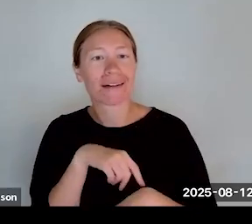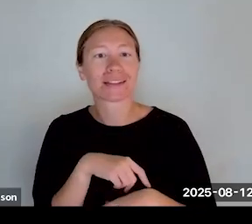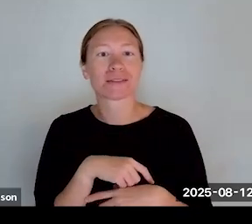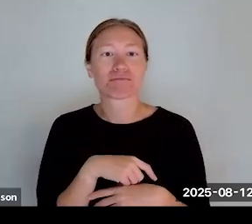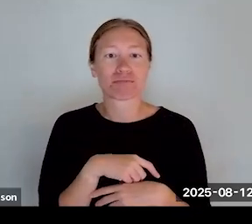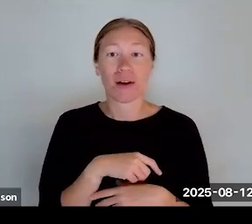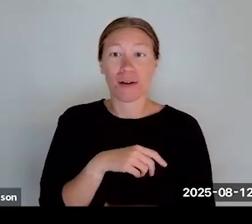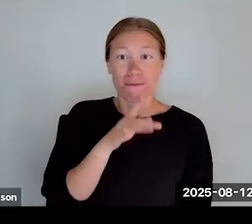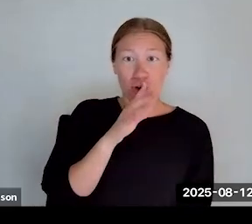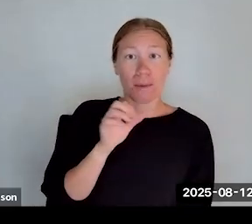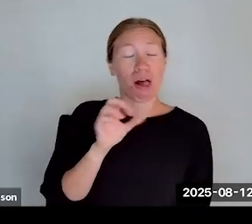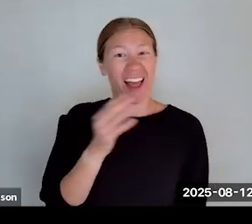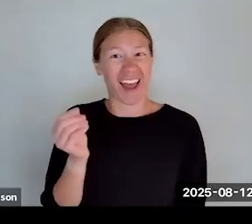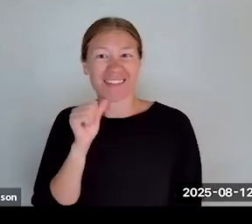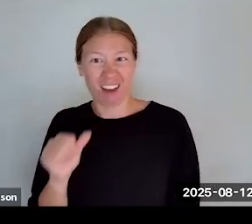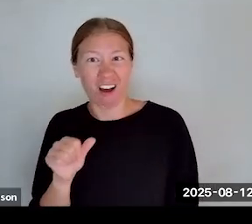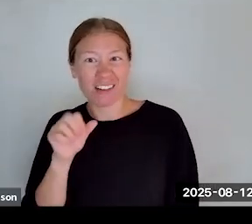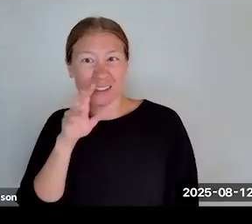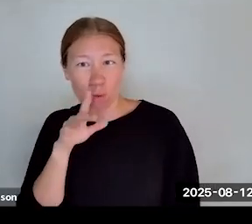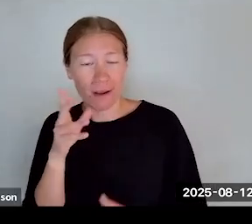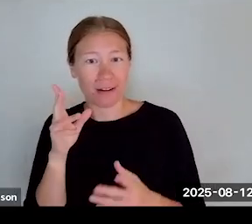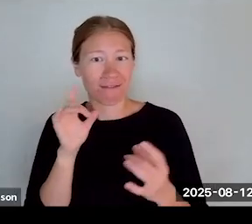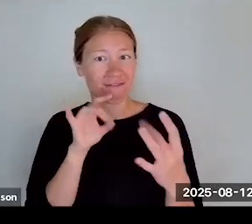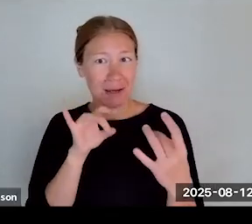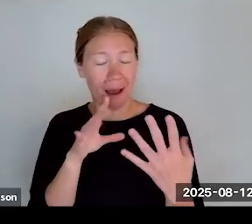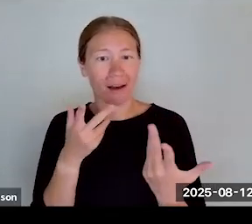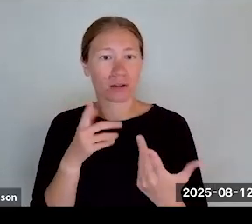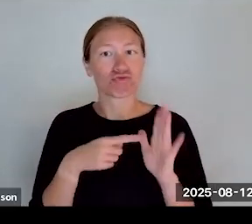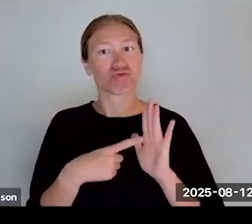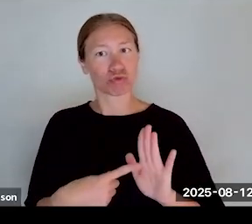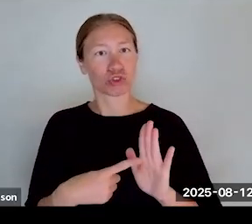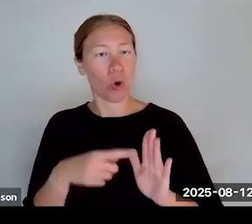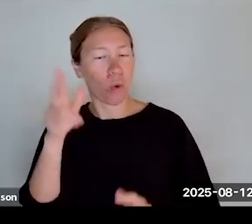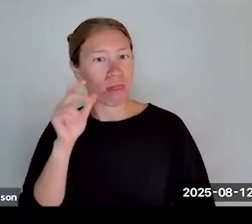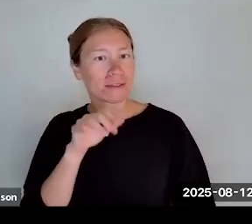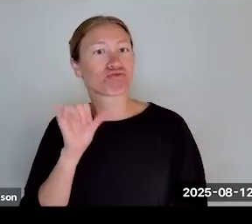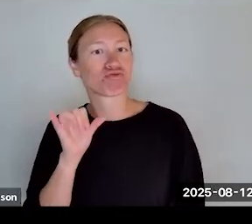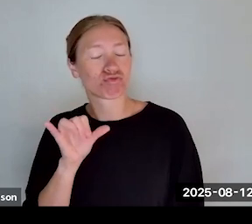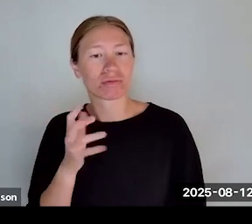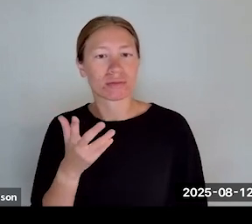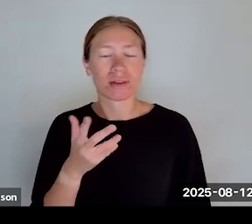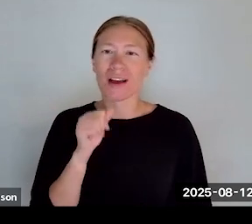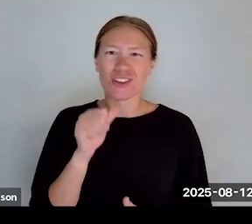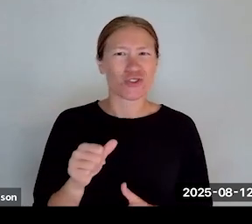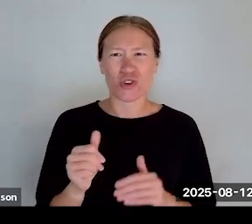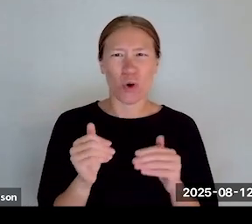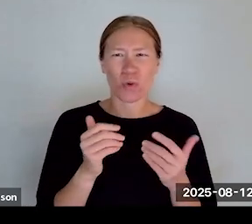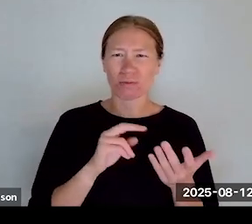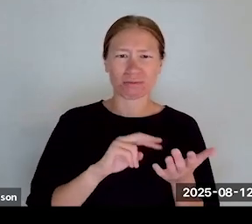that shows you're engaged in understanding the message. Don't equate directness with antisocial behavior.